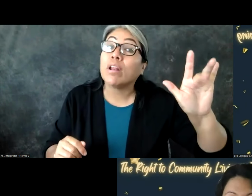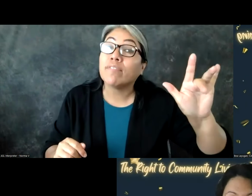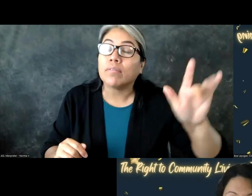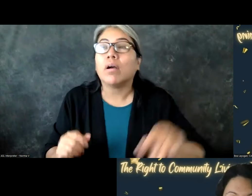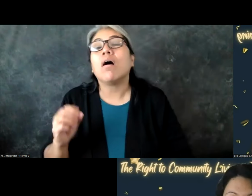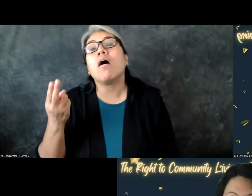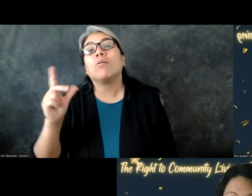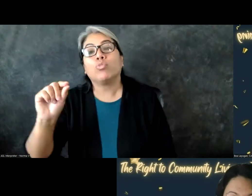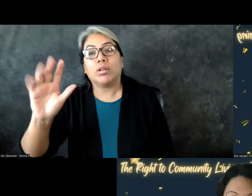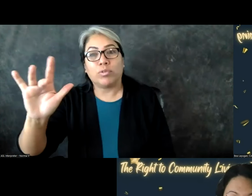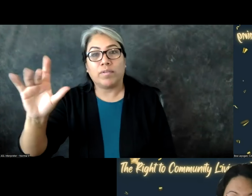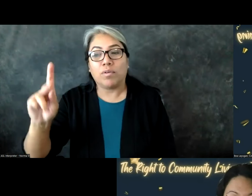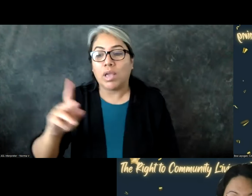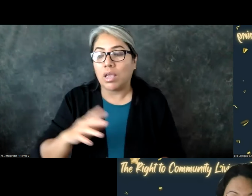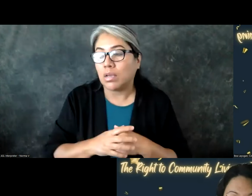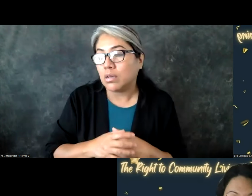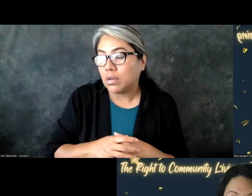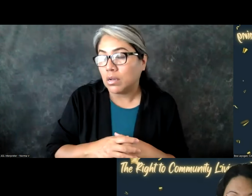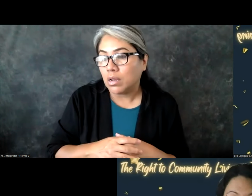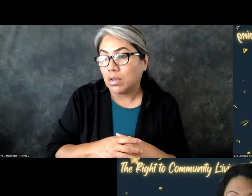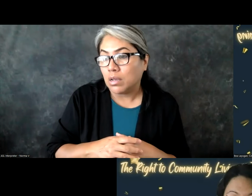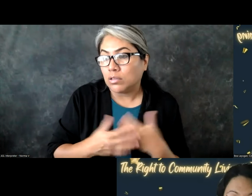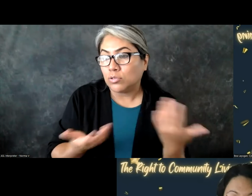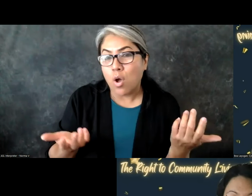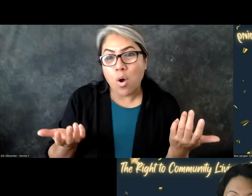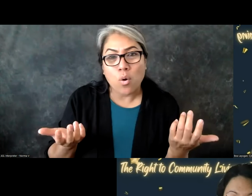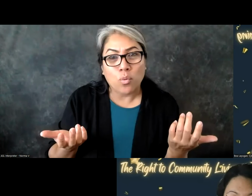of cost does not become effective until 2024?